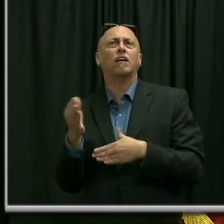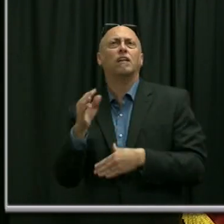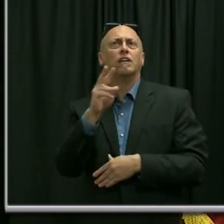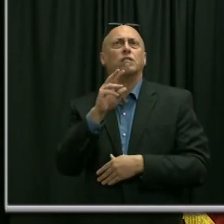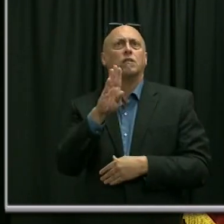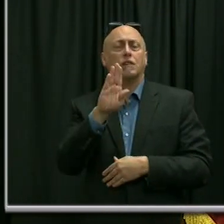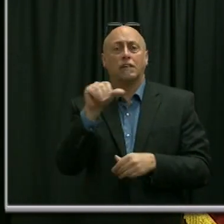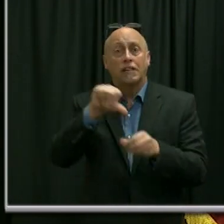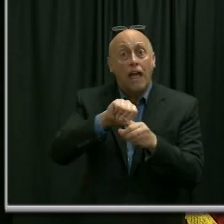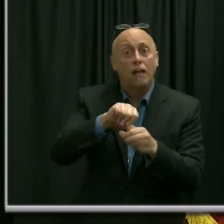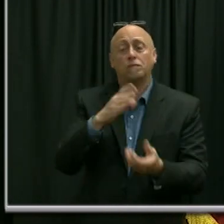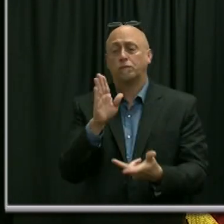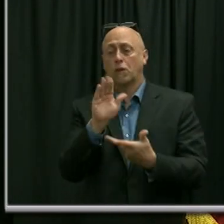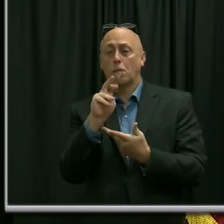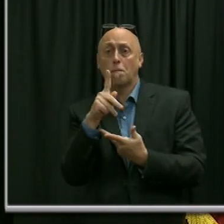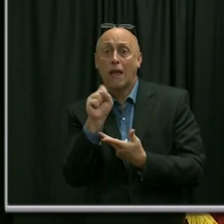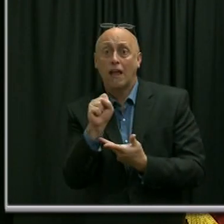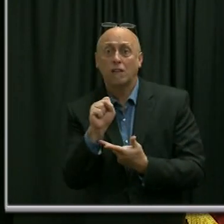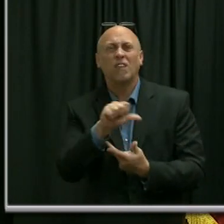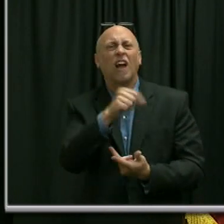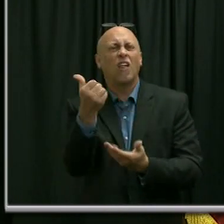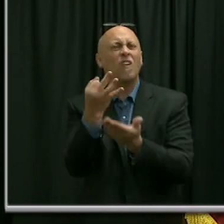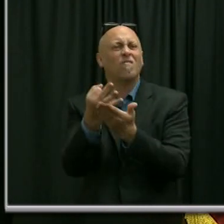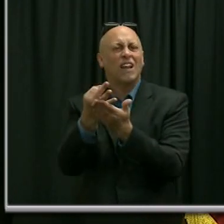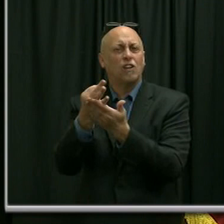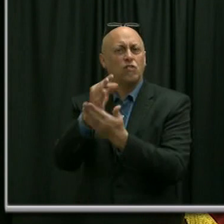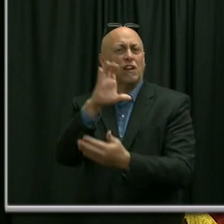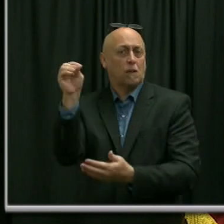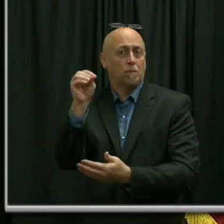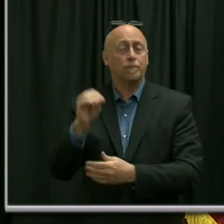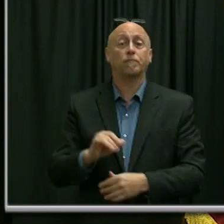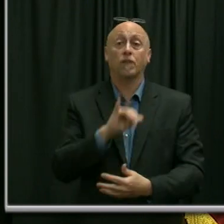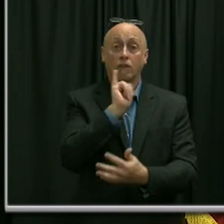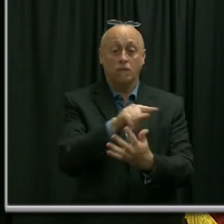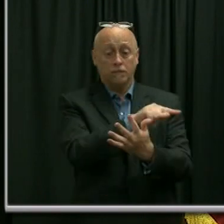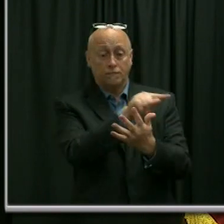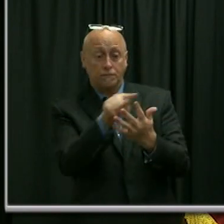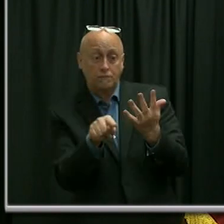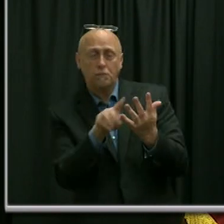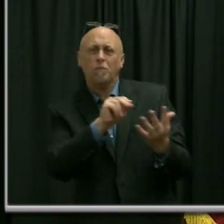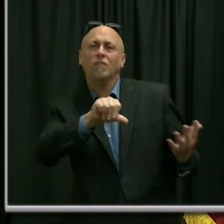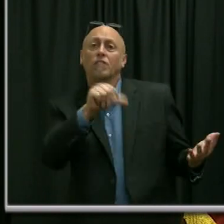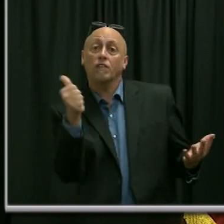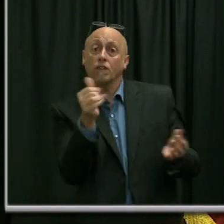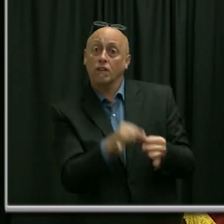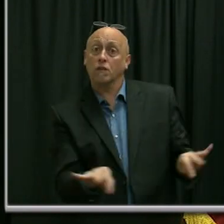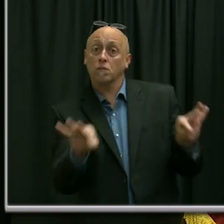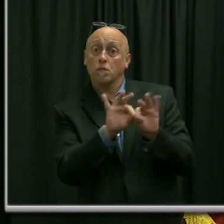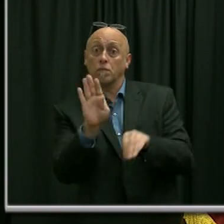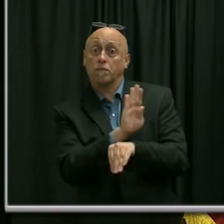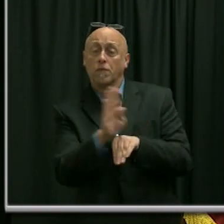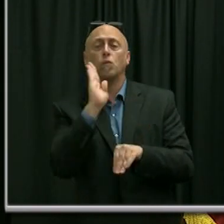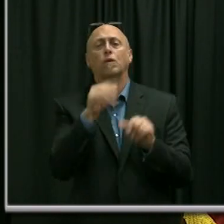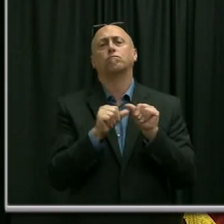VETERINARIANS GAS STATIONS BANKS AND OTHER FINANCIAL